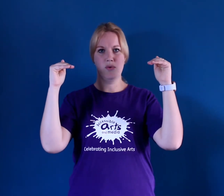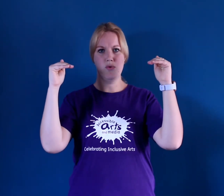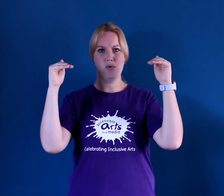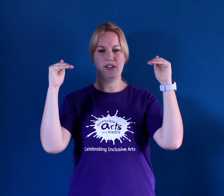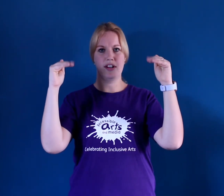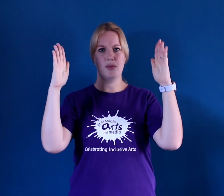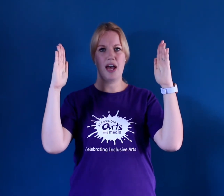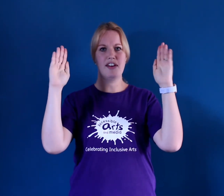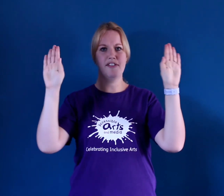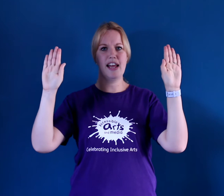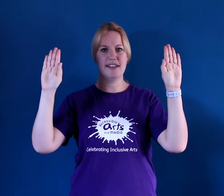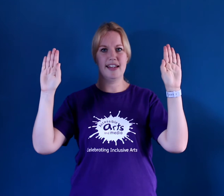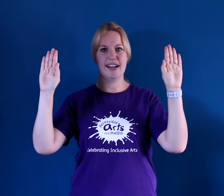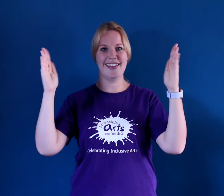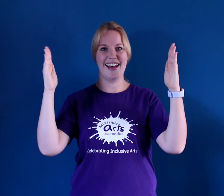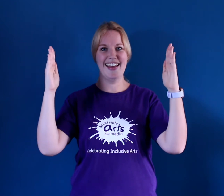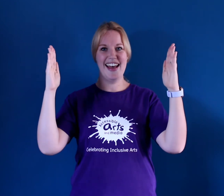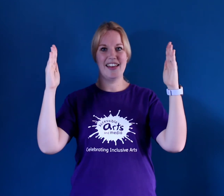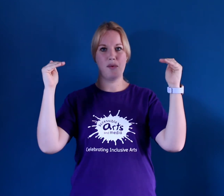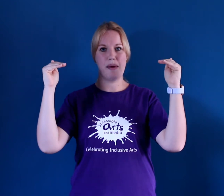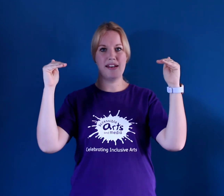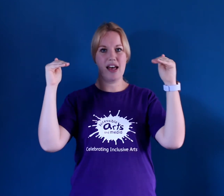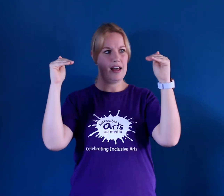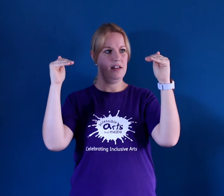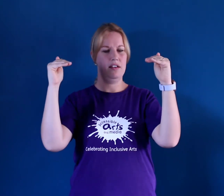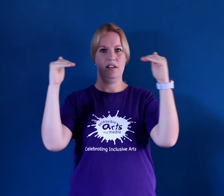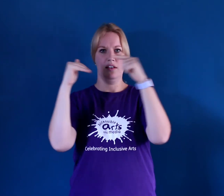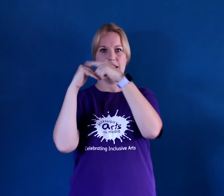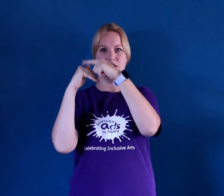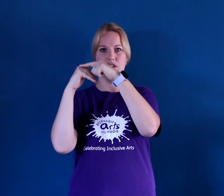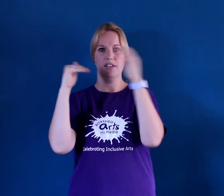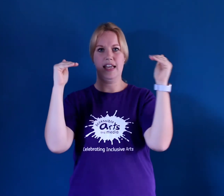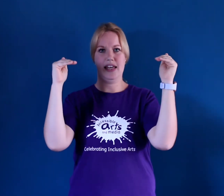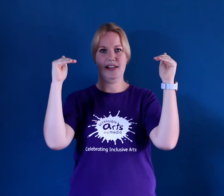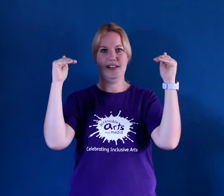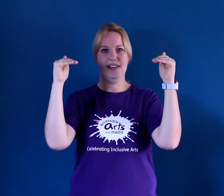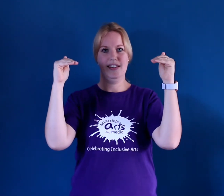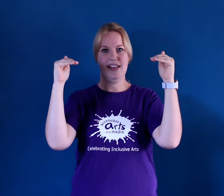Oo that’s funny. So we have our flat hand like that and then we bend these knuckles here.